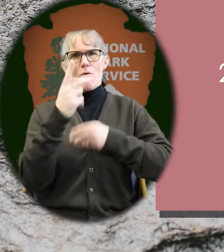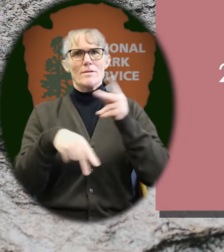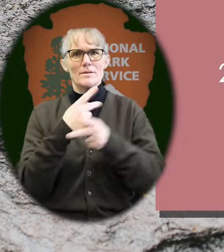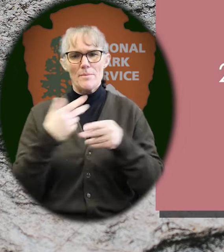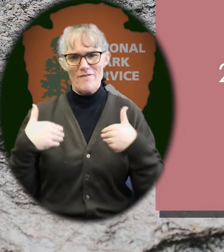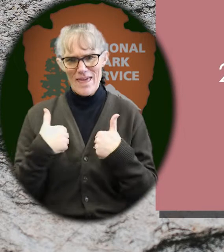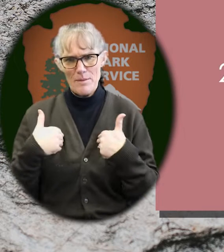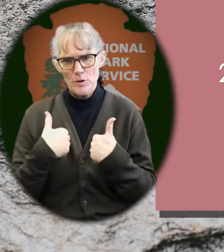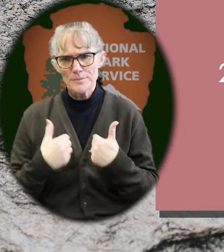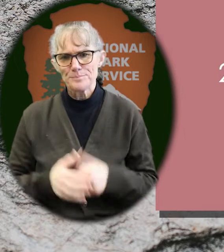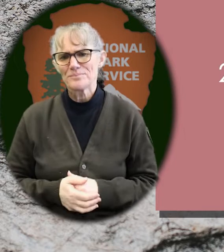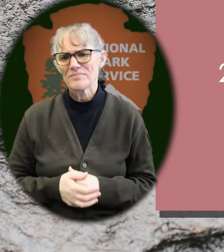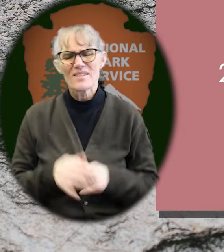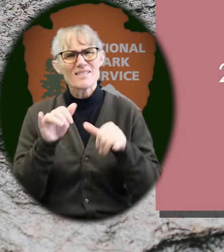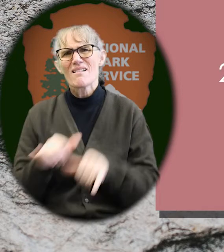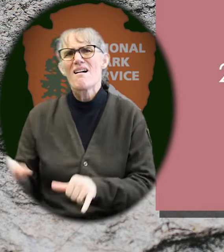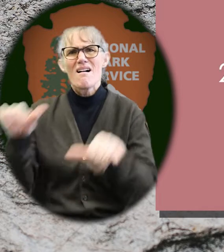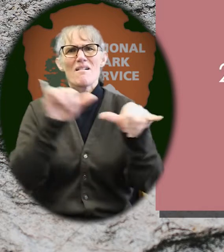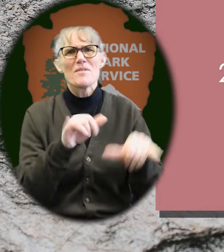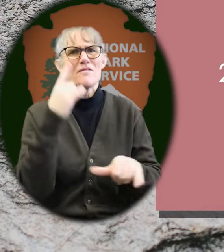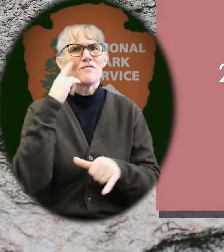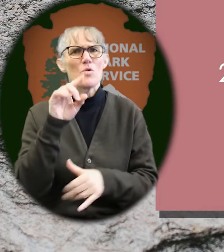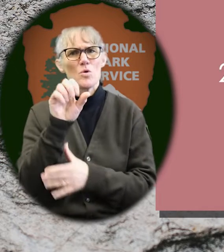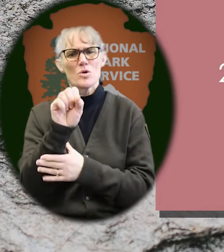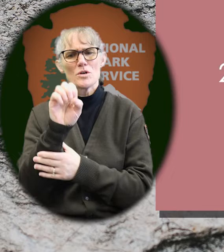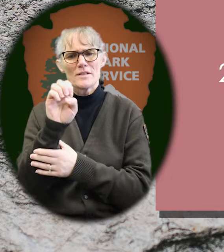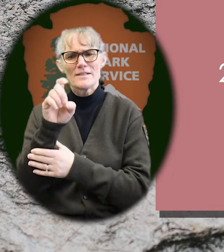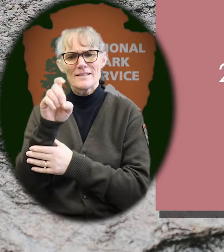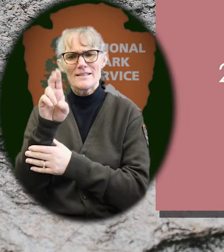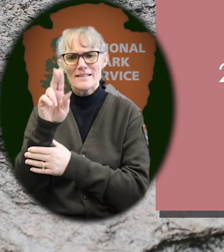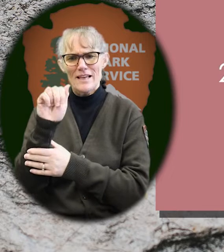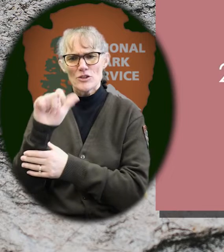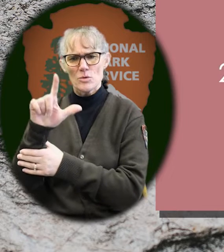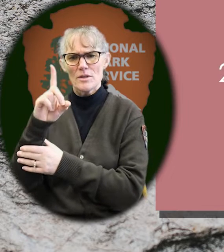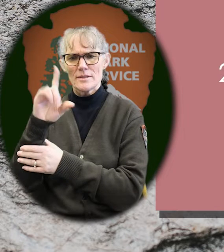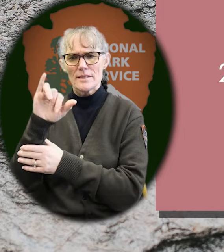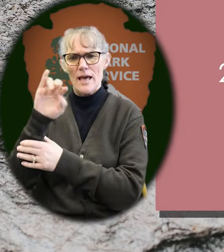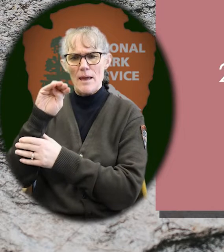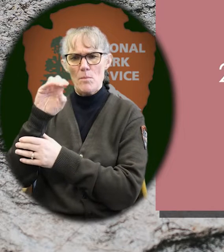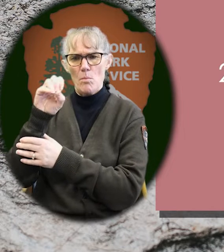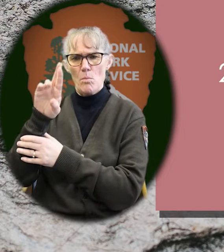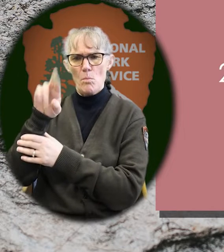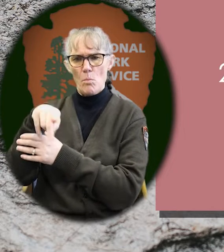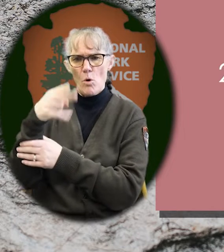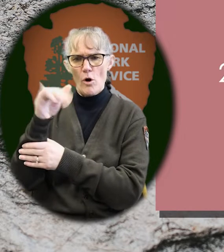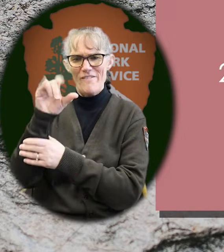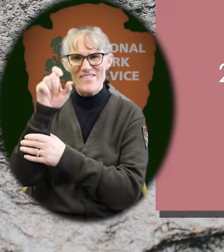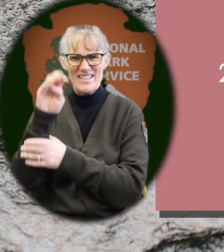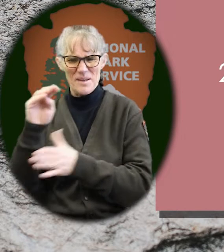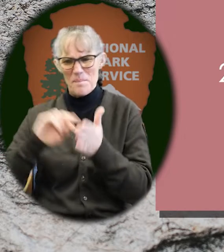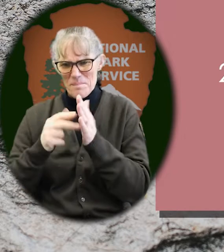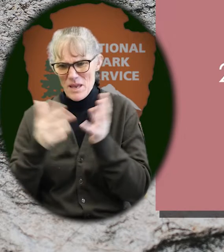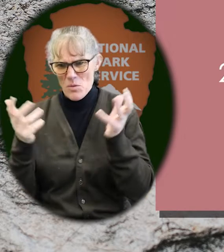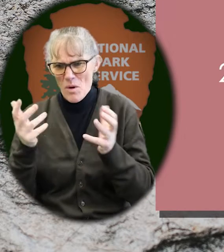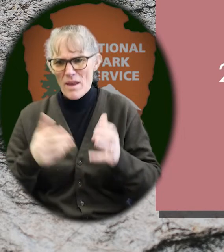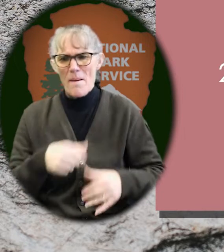um because this is quite a common phenomenon with things like sexual dimorphism which will make a female and a male different from each other.